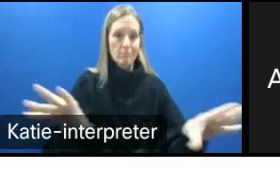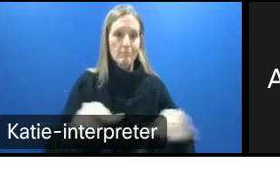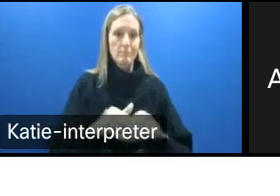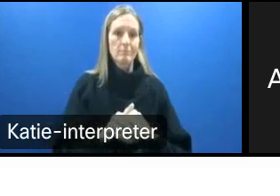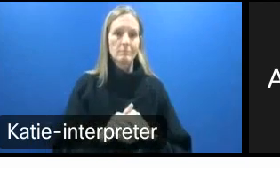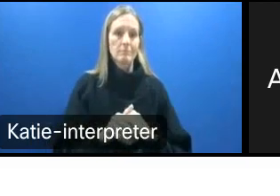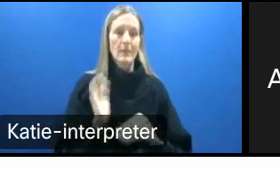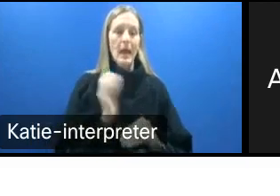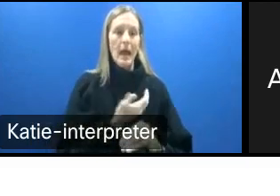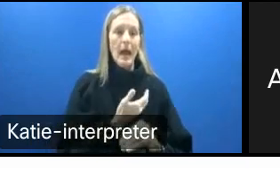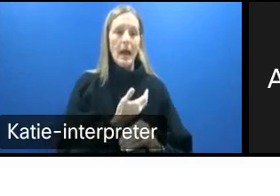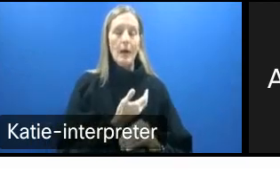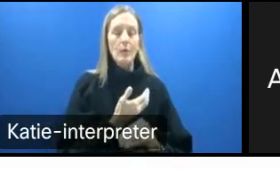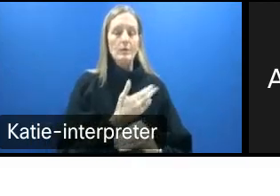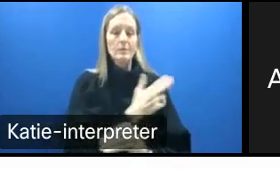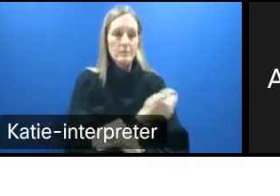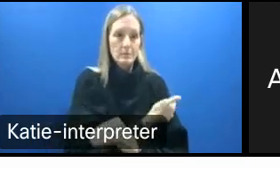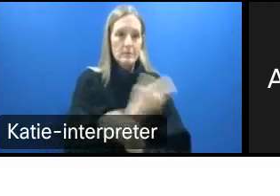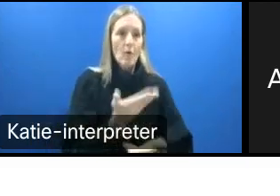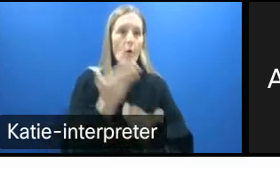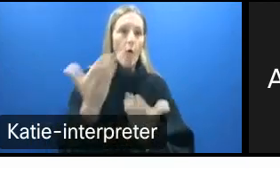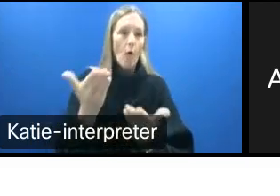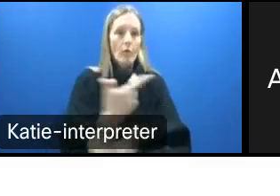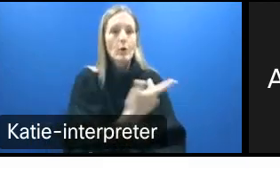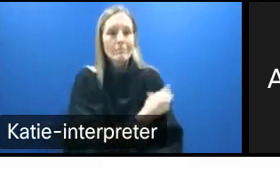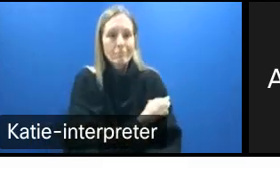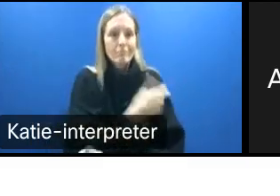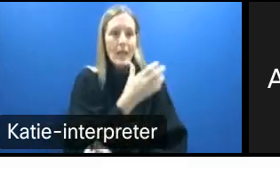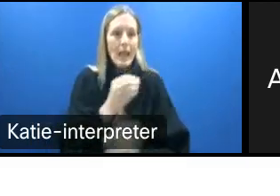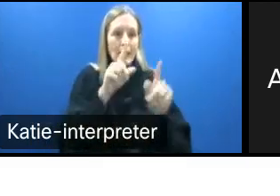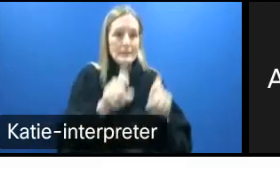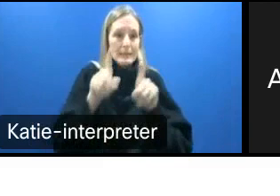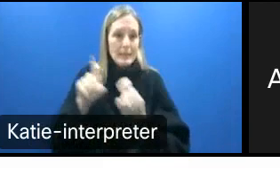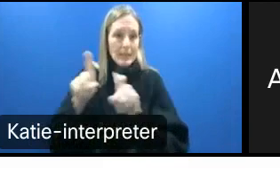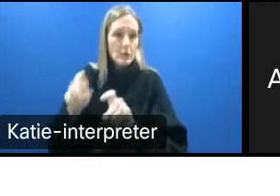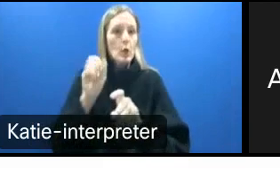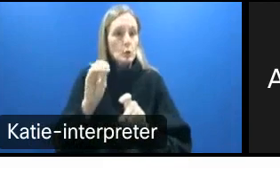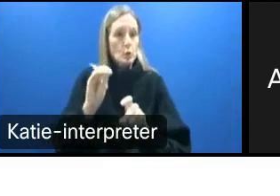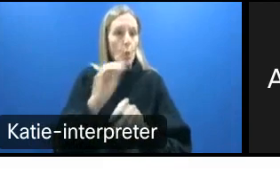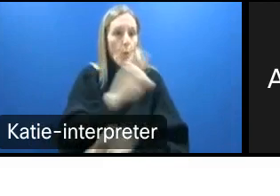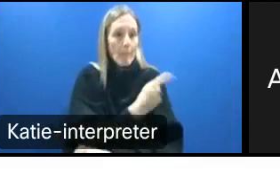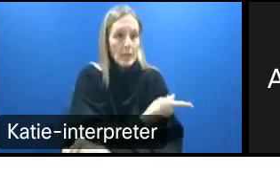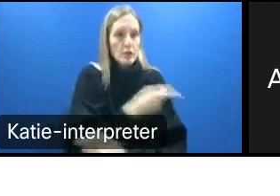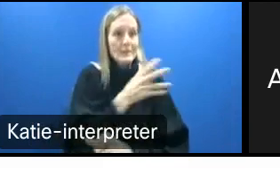Offered core with 19 testing and vaccinations, so patients and the surrounding community.